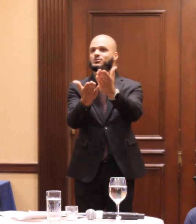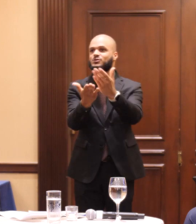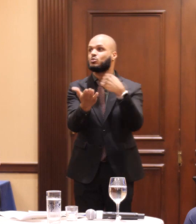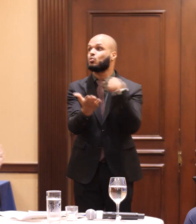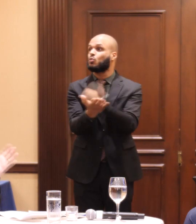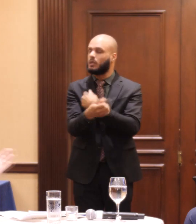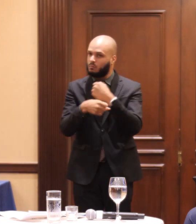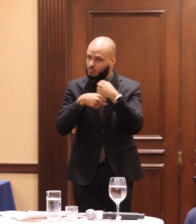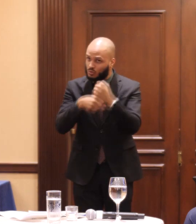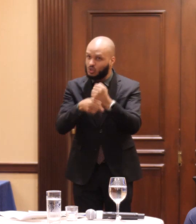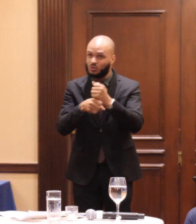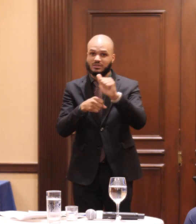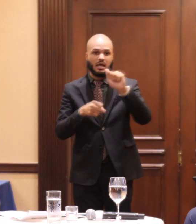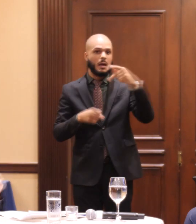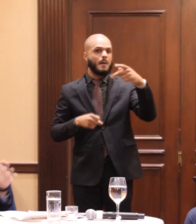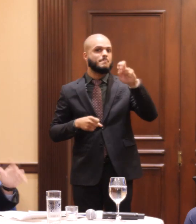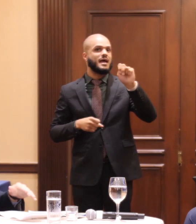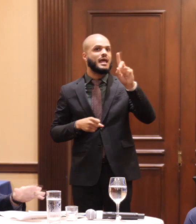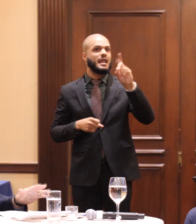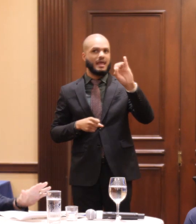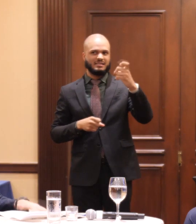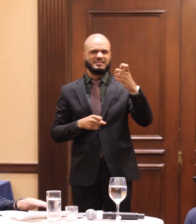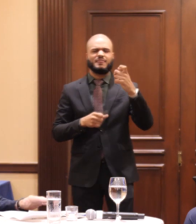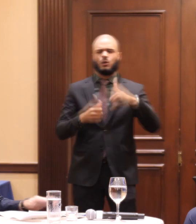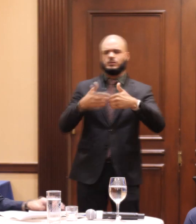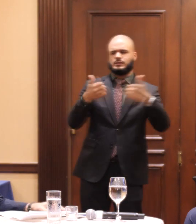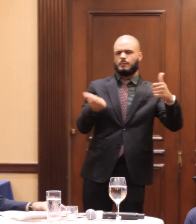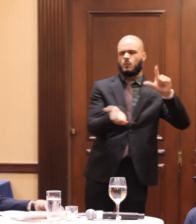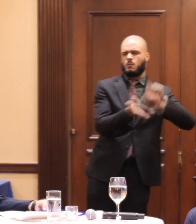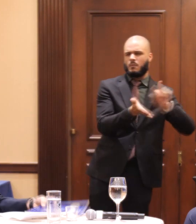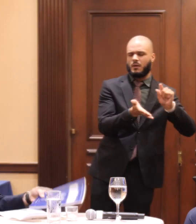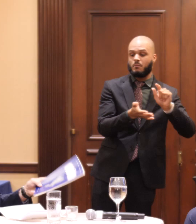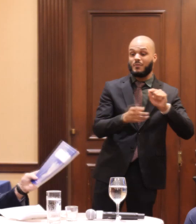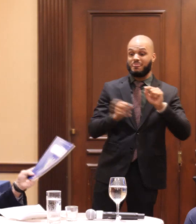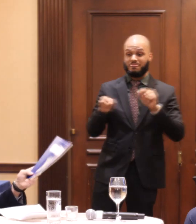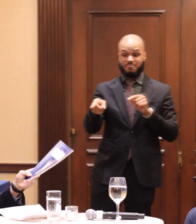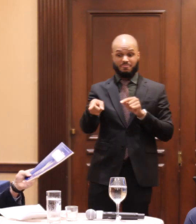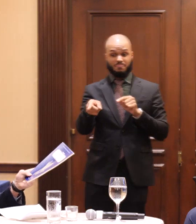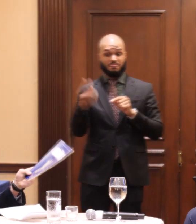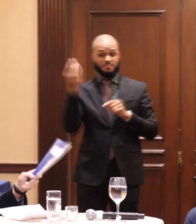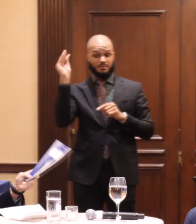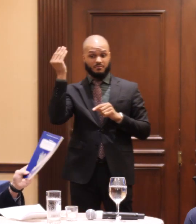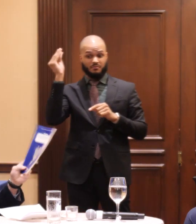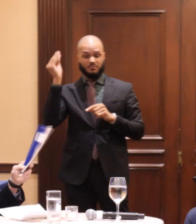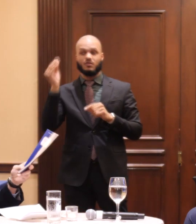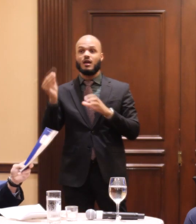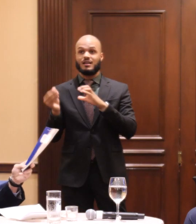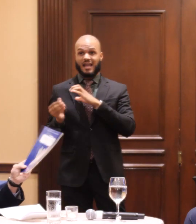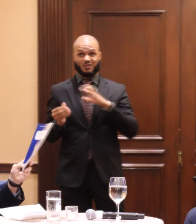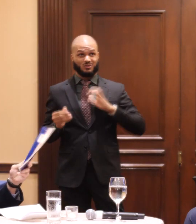the appendix as a separate publication. But then this was this was the Council's first claim to